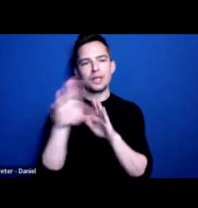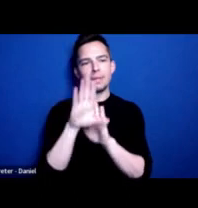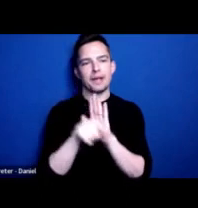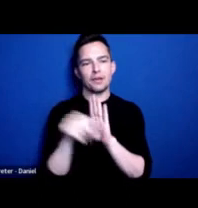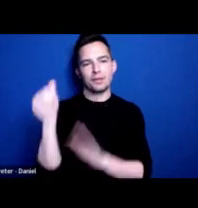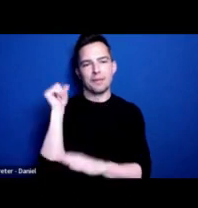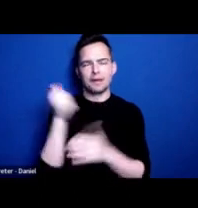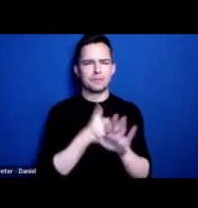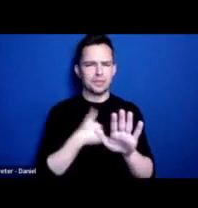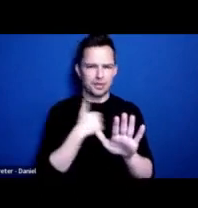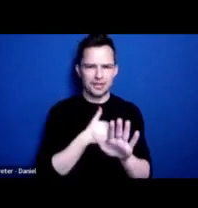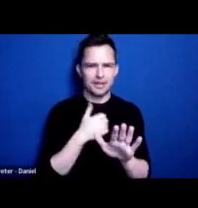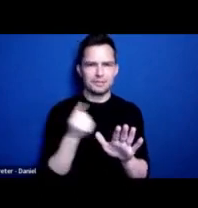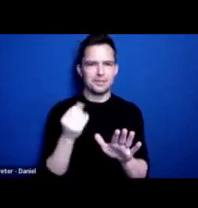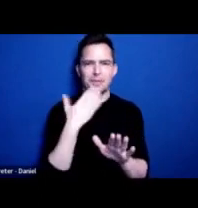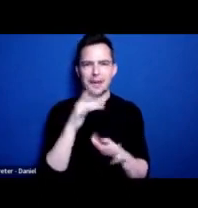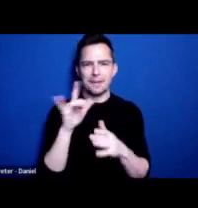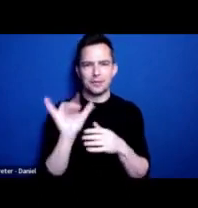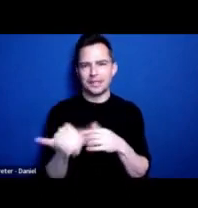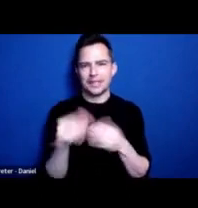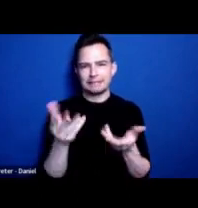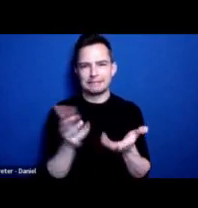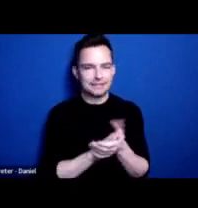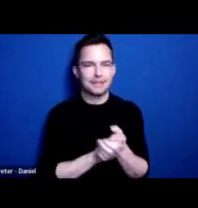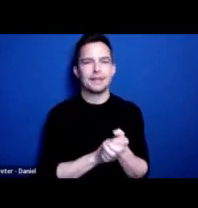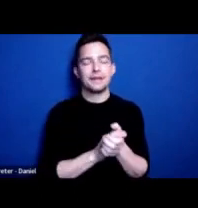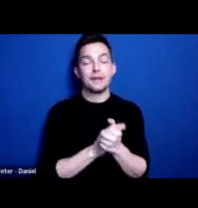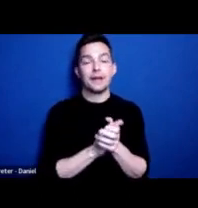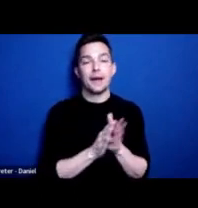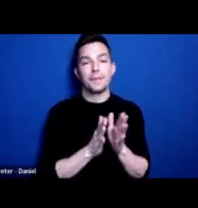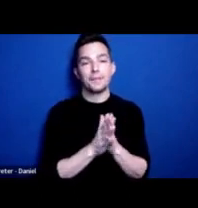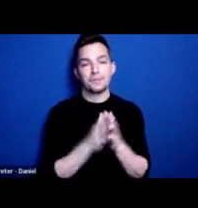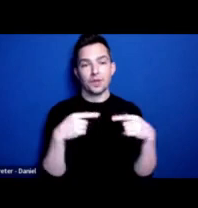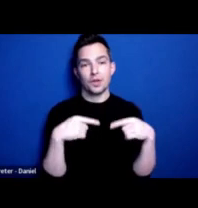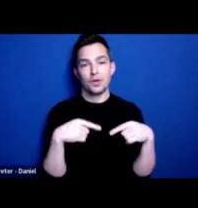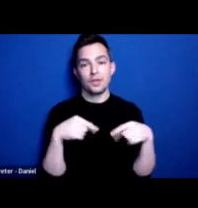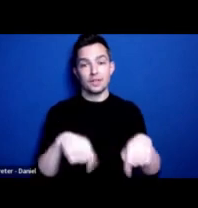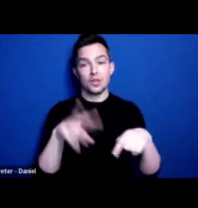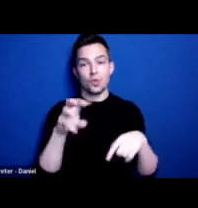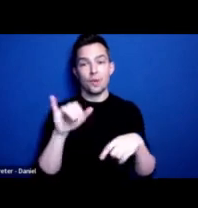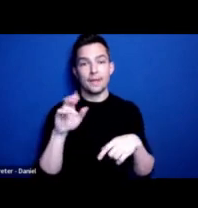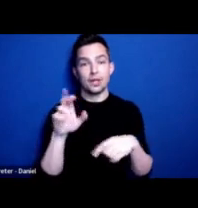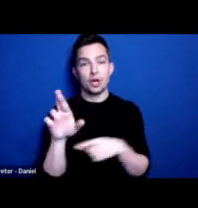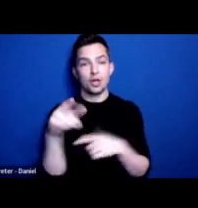sorry, I am so bad at doing that. As I this webinar, this event is hosted by the Administr